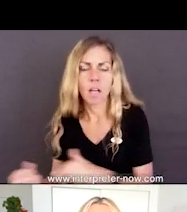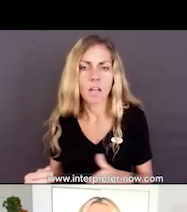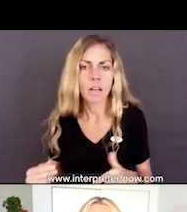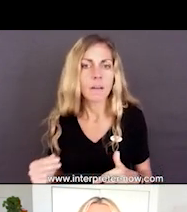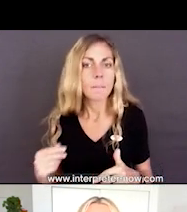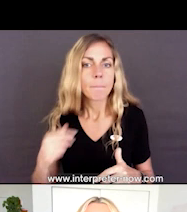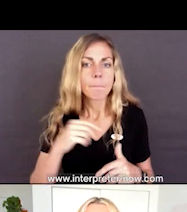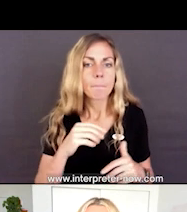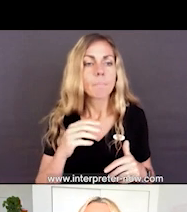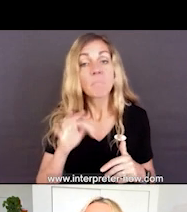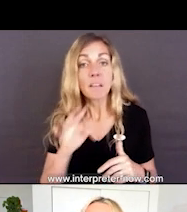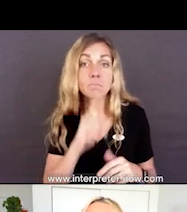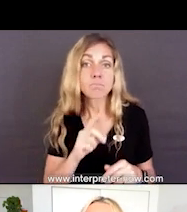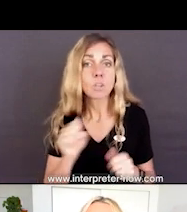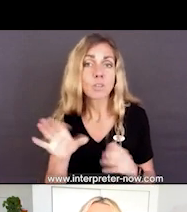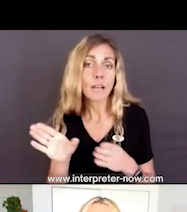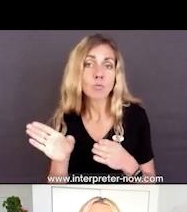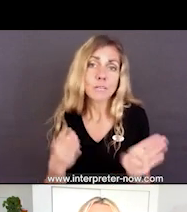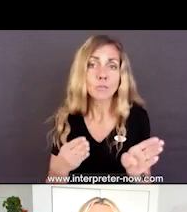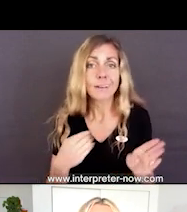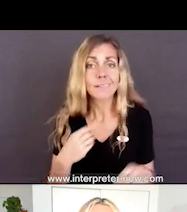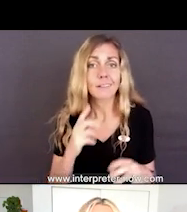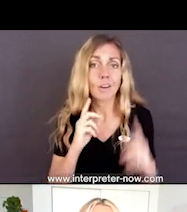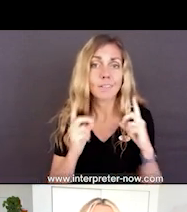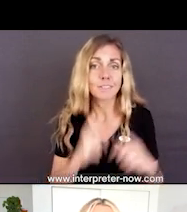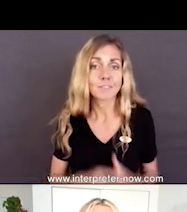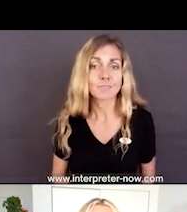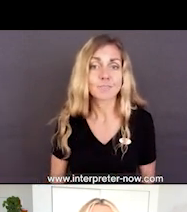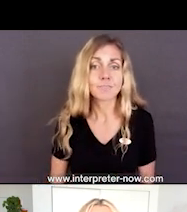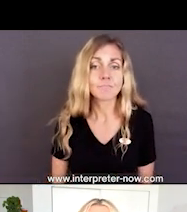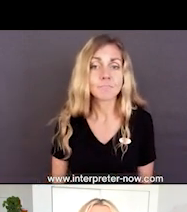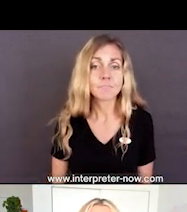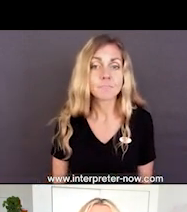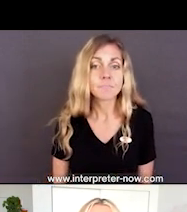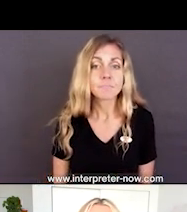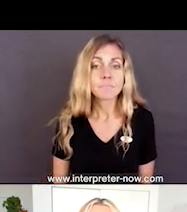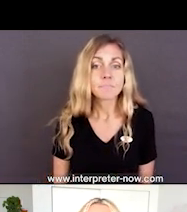If so, you can redirect the conversation.